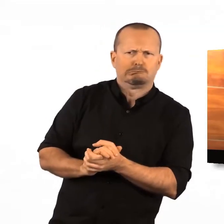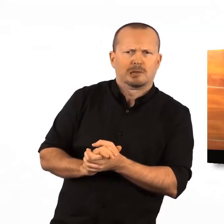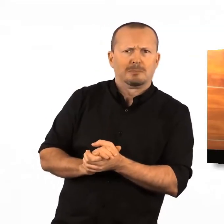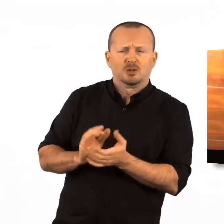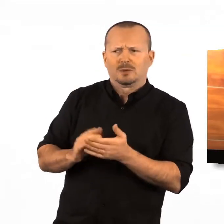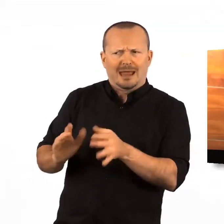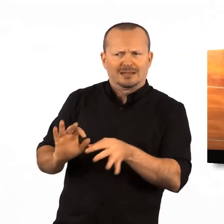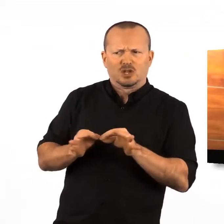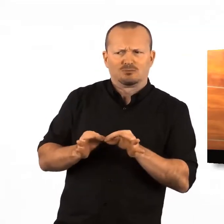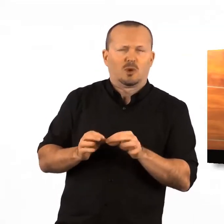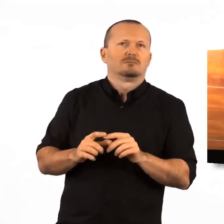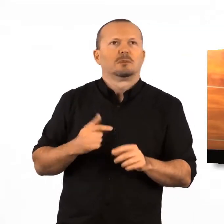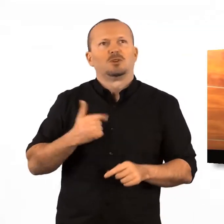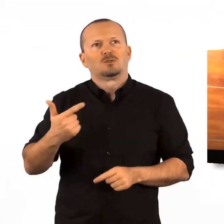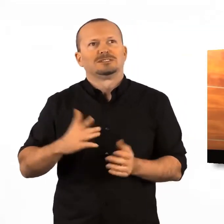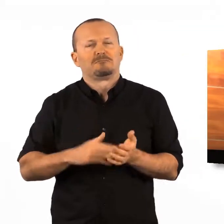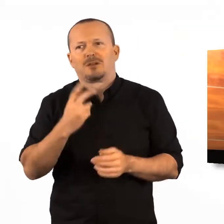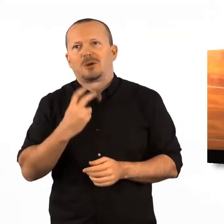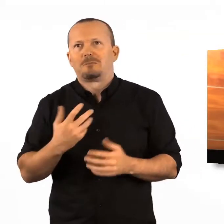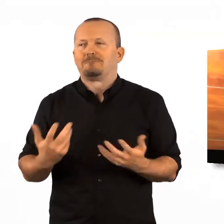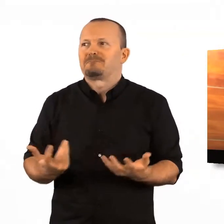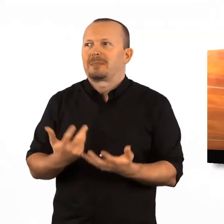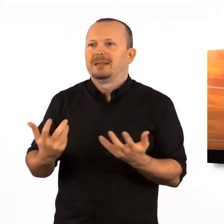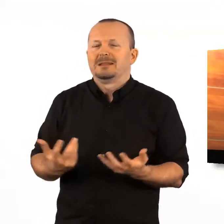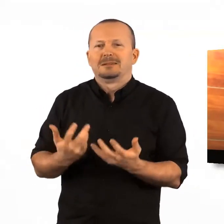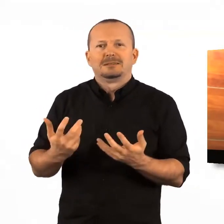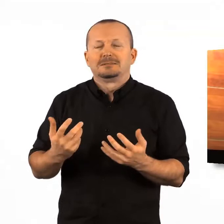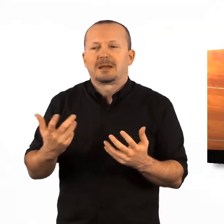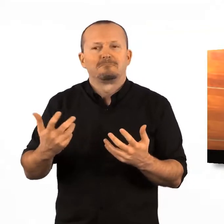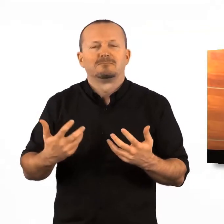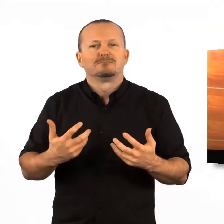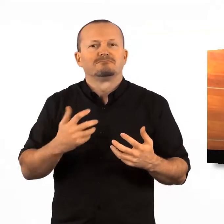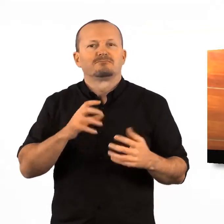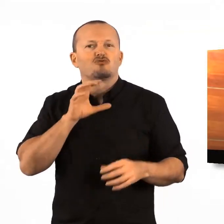a, maybe not for a seven month old. a growly monster kind of sound or something so you